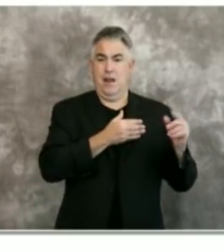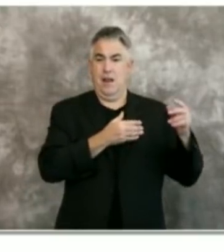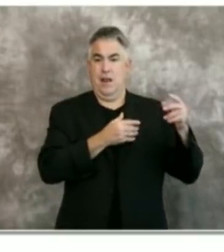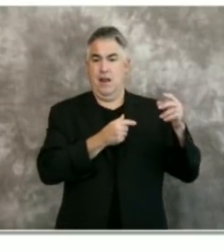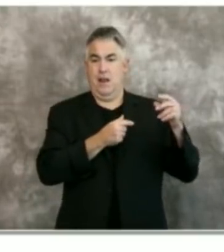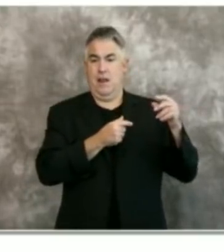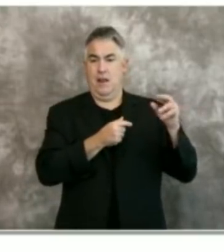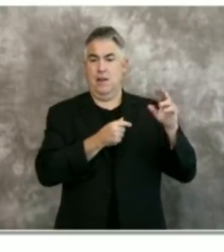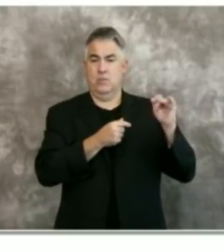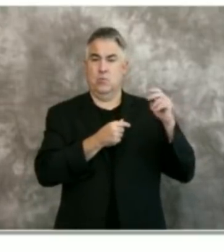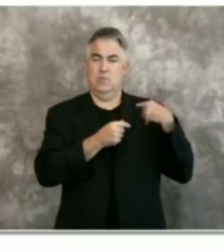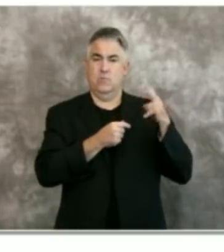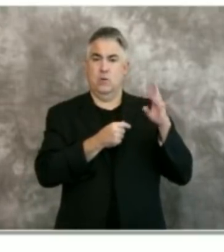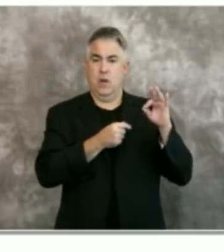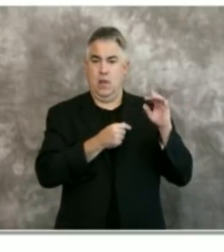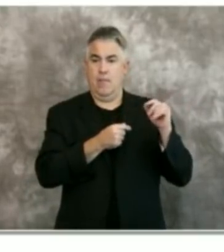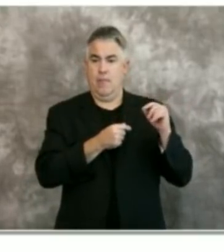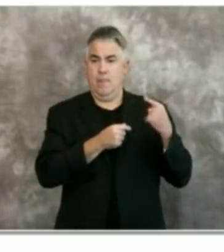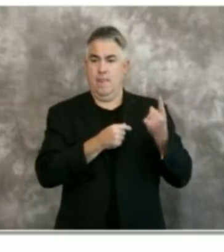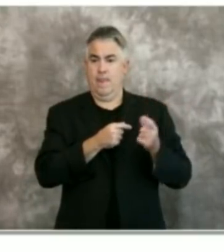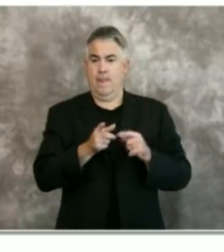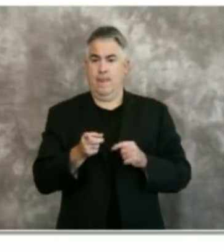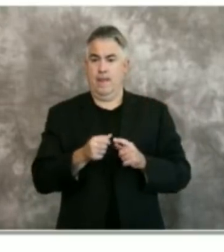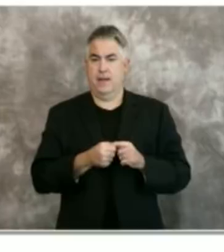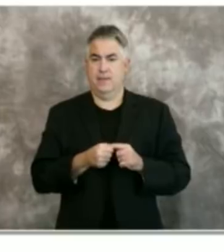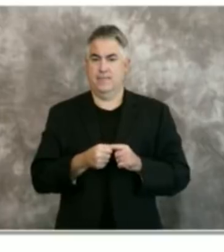SO. IT HAS ABNORMAL ACTUALLY